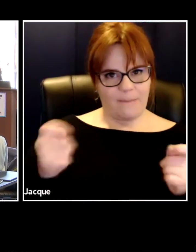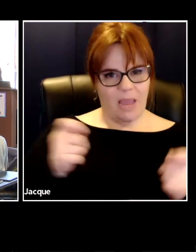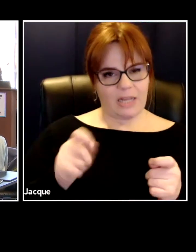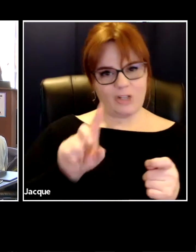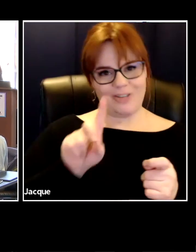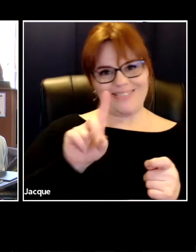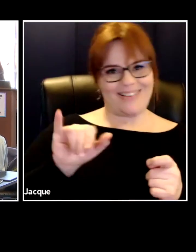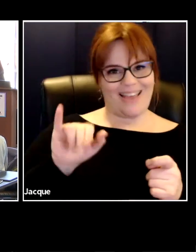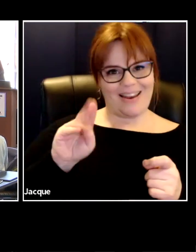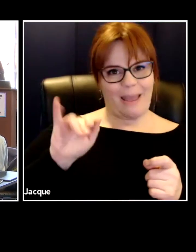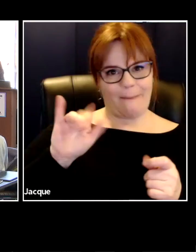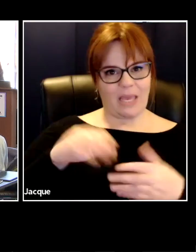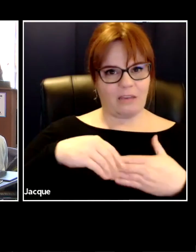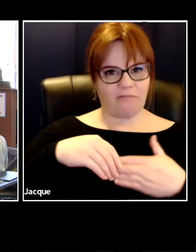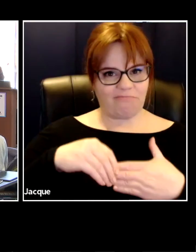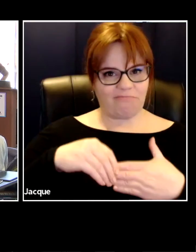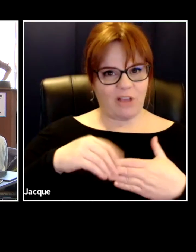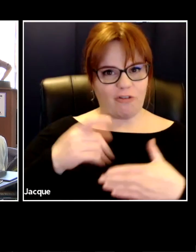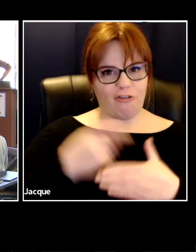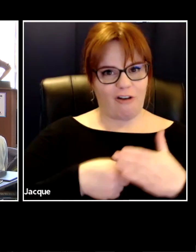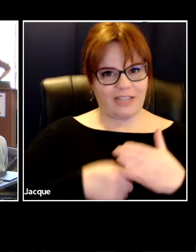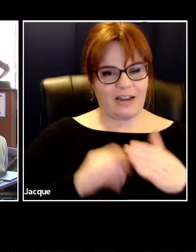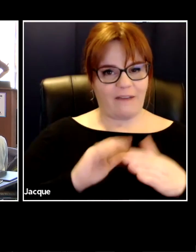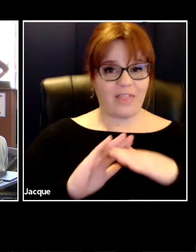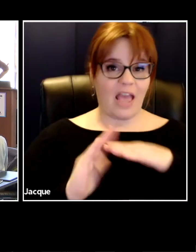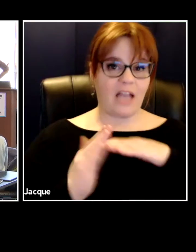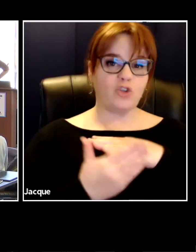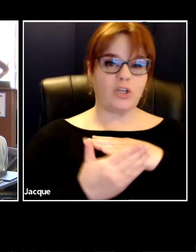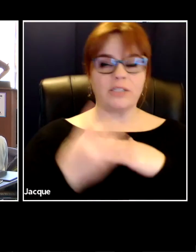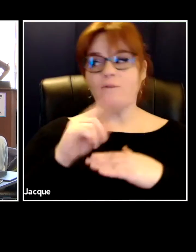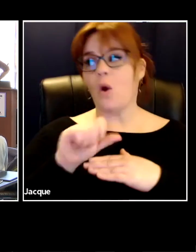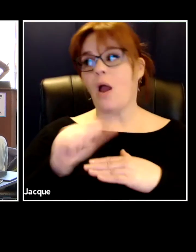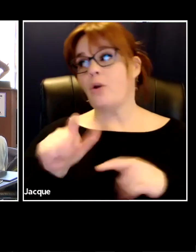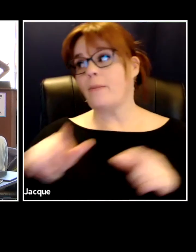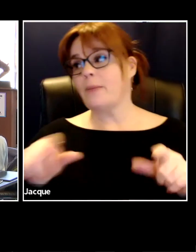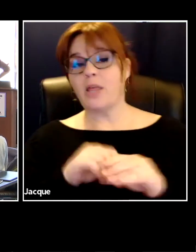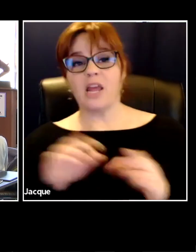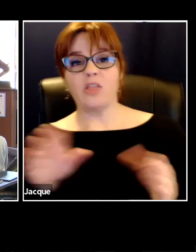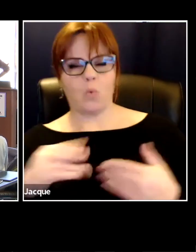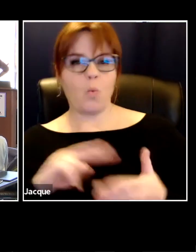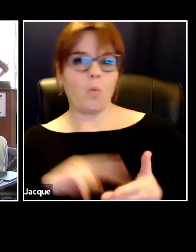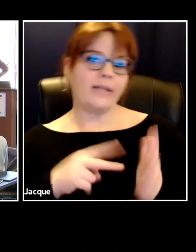edges? And just for other folks in the room, what that means is can we really accommodate